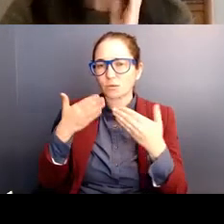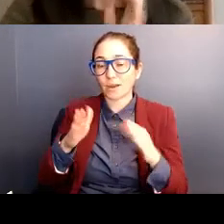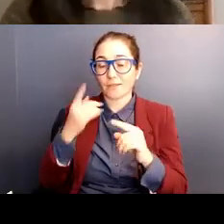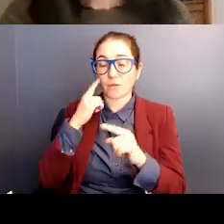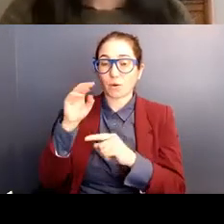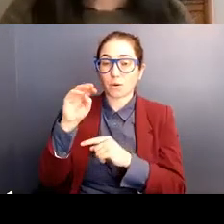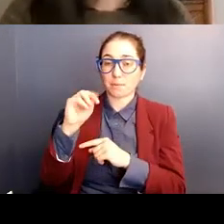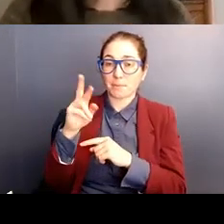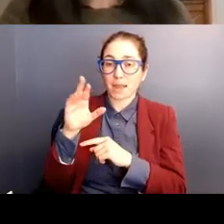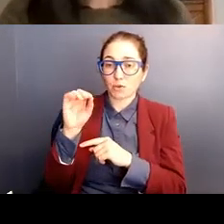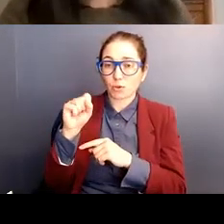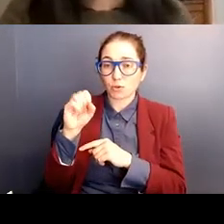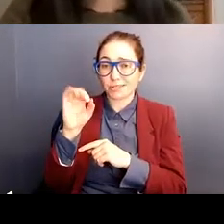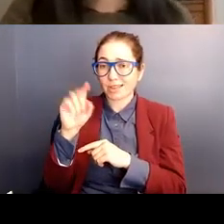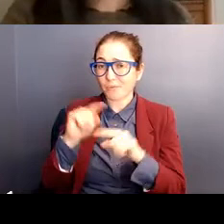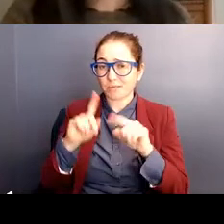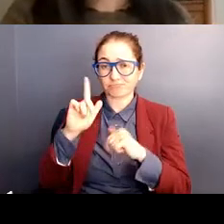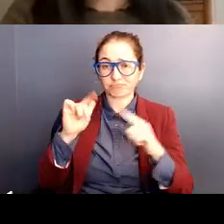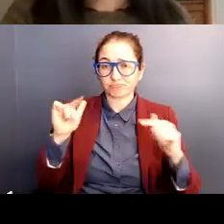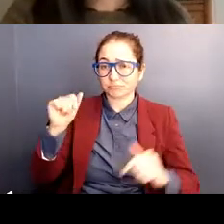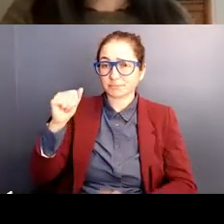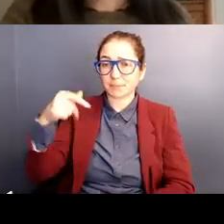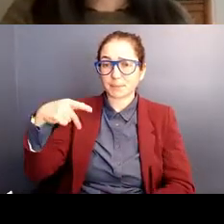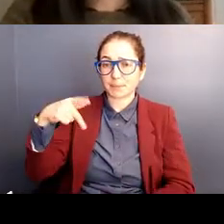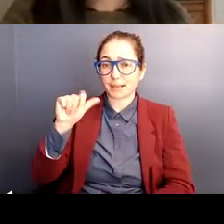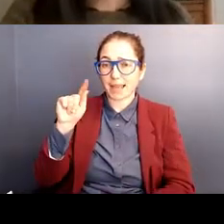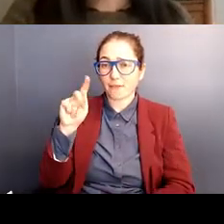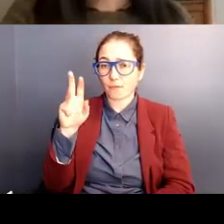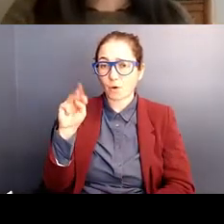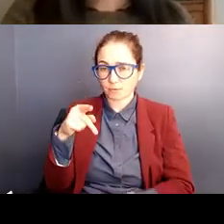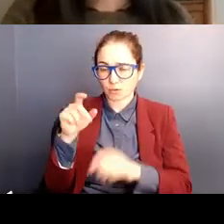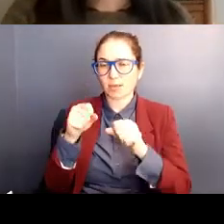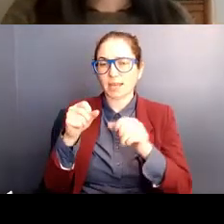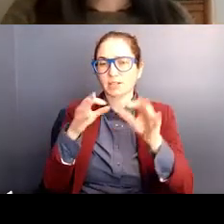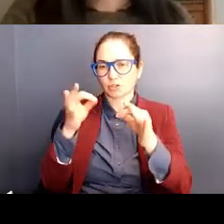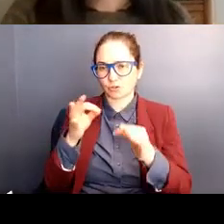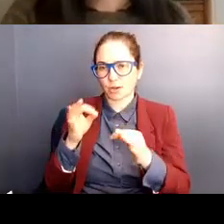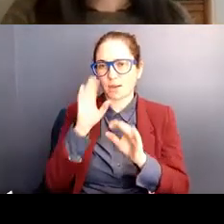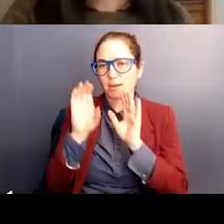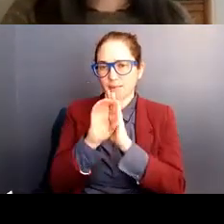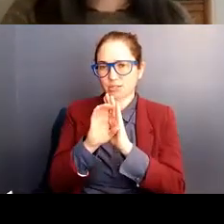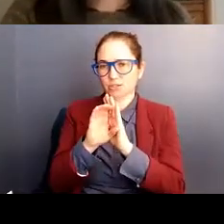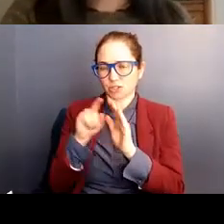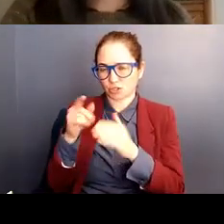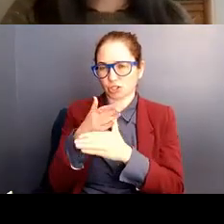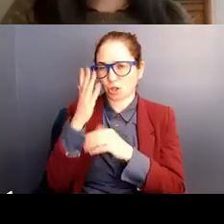but certainly lots of other platforms that you're able to describe what the images that you're sharing. And this technology is